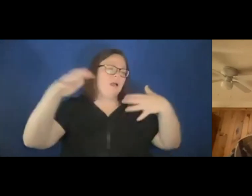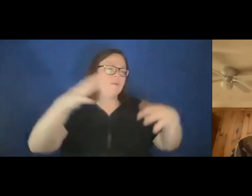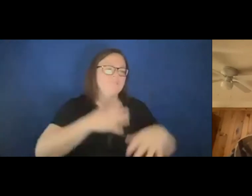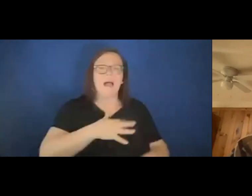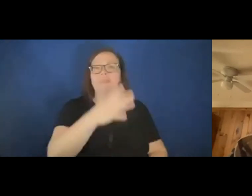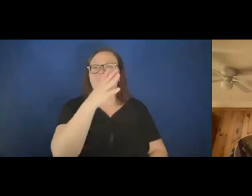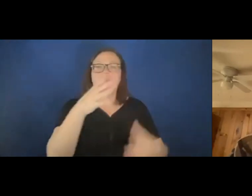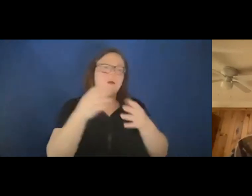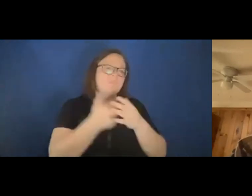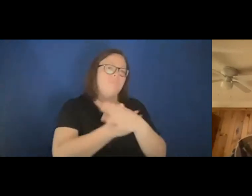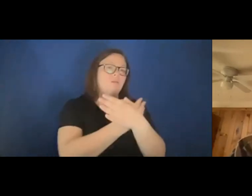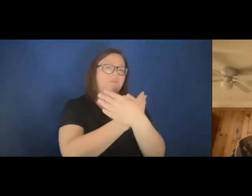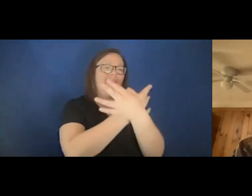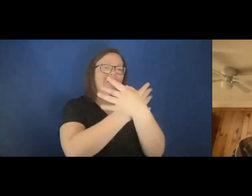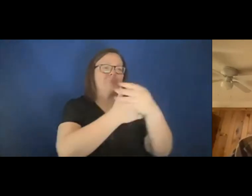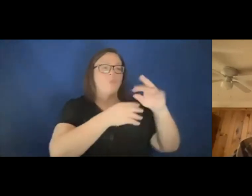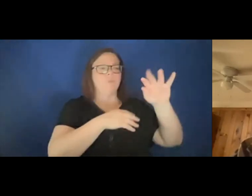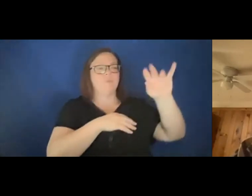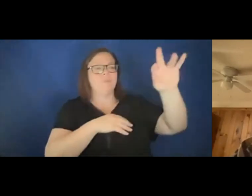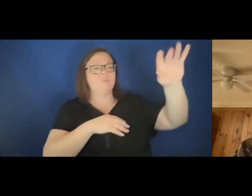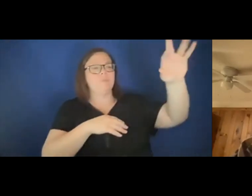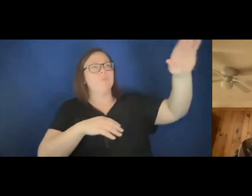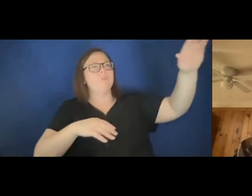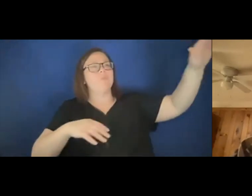to the sky. White winged glimmering mess.